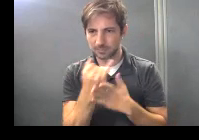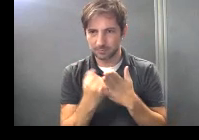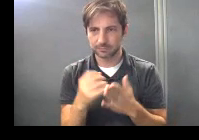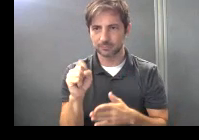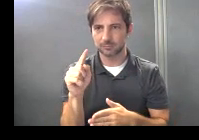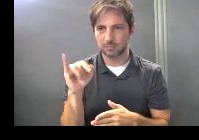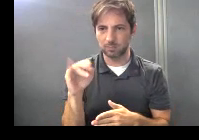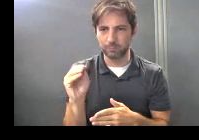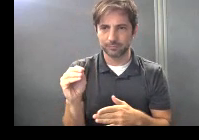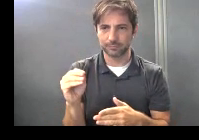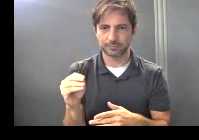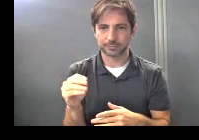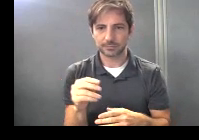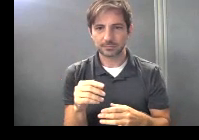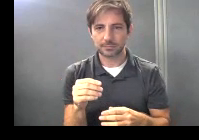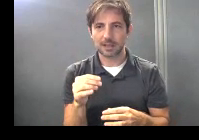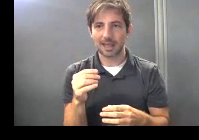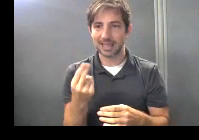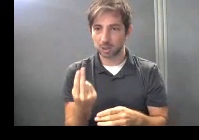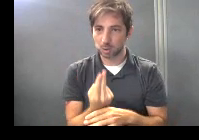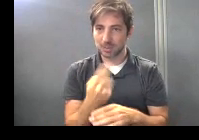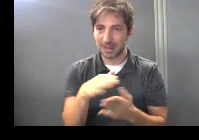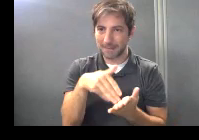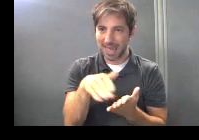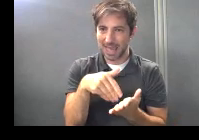HE IS PAINTING WITH A PAINT BRUSH USING HIS MOUTH.